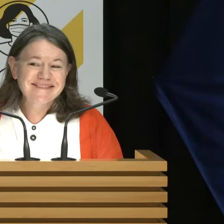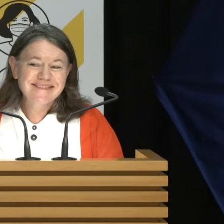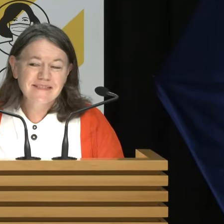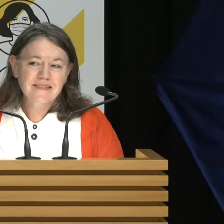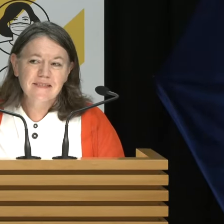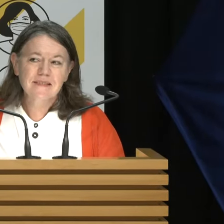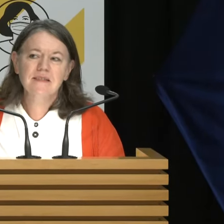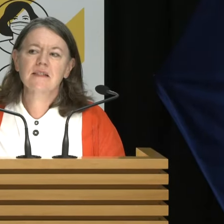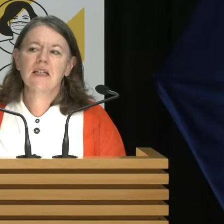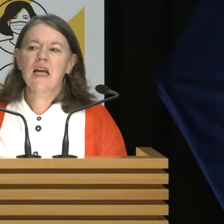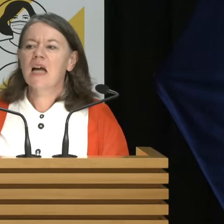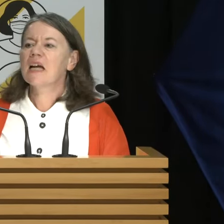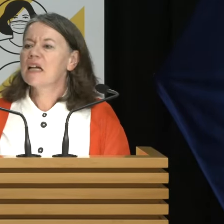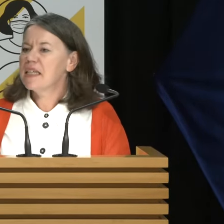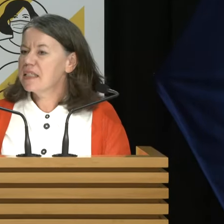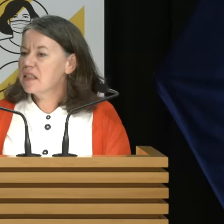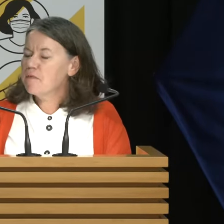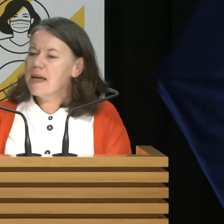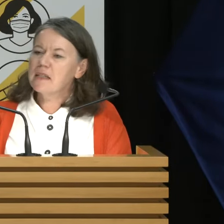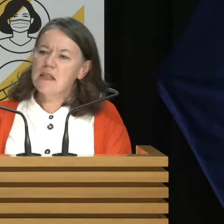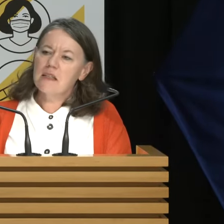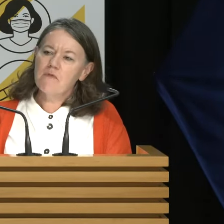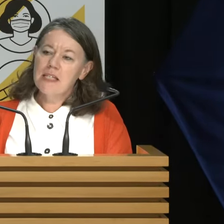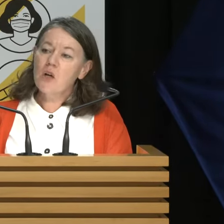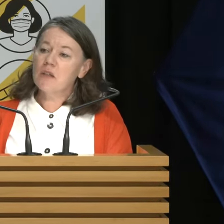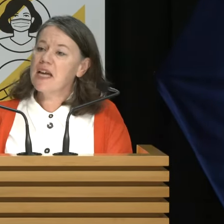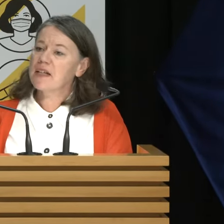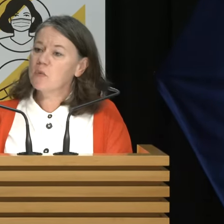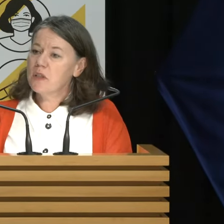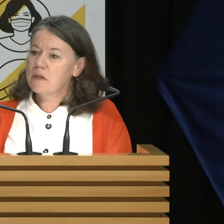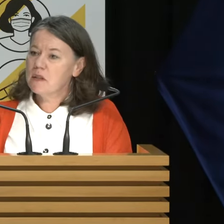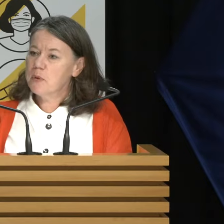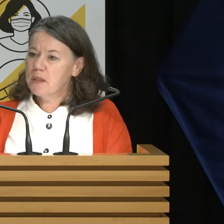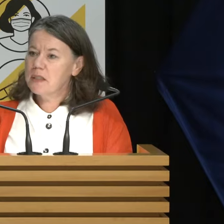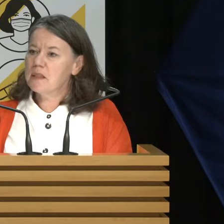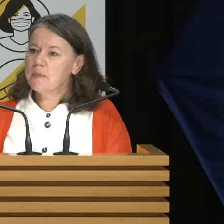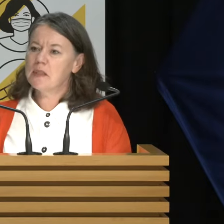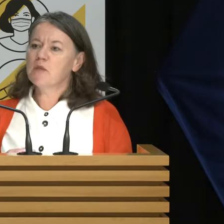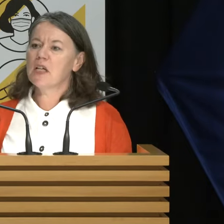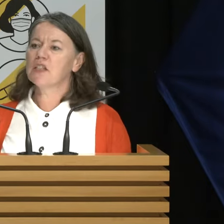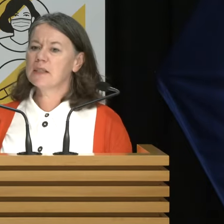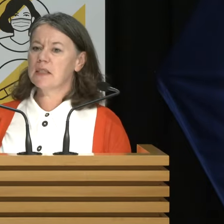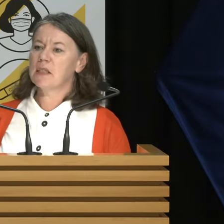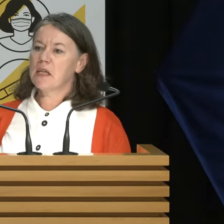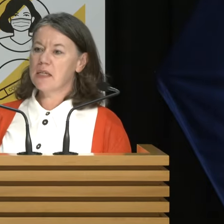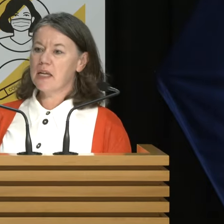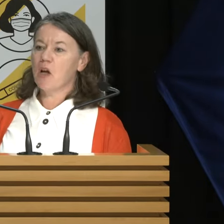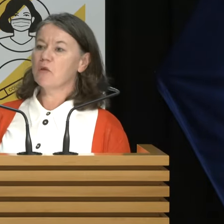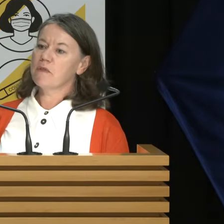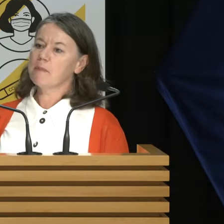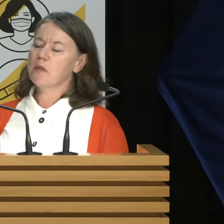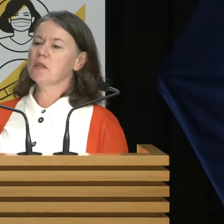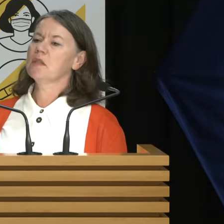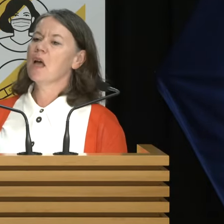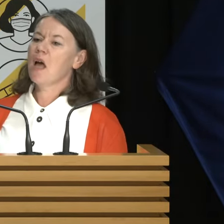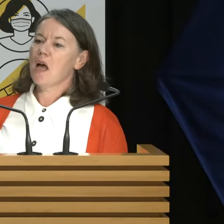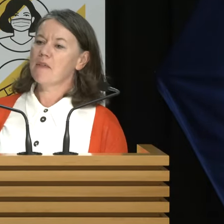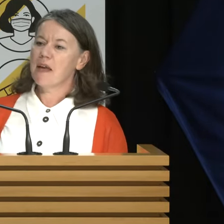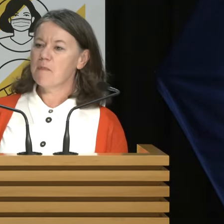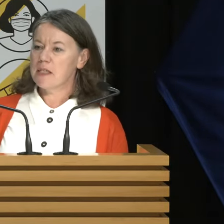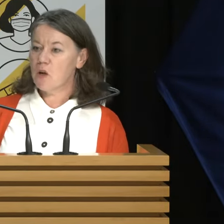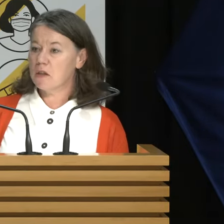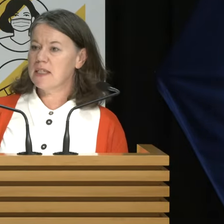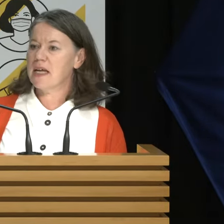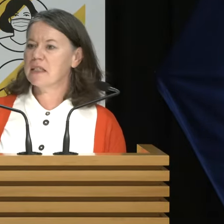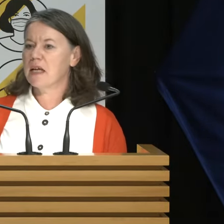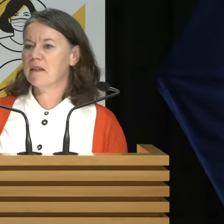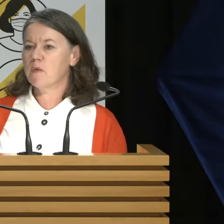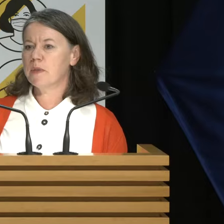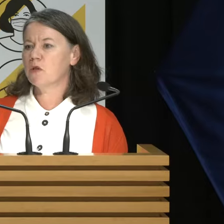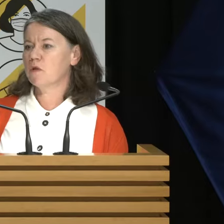We are expecting further